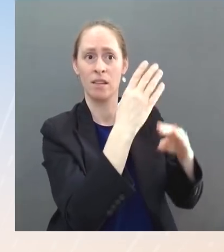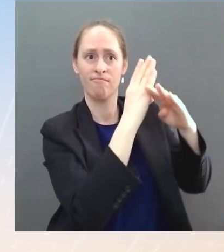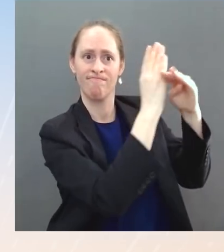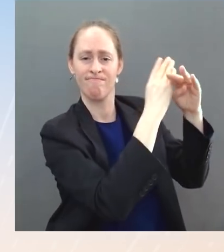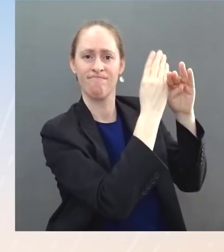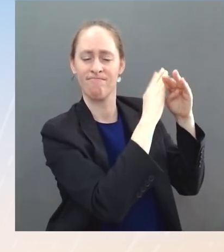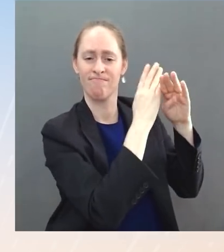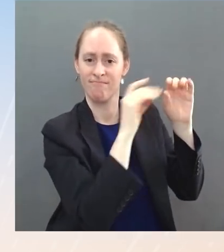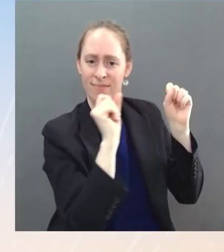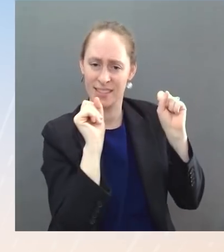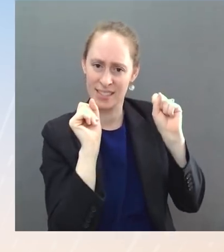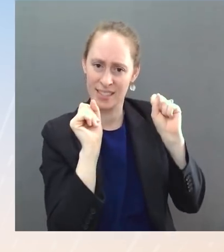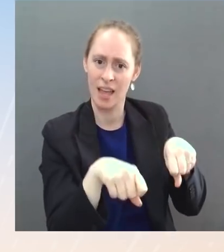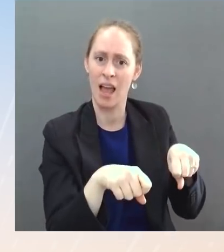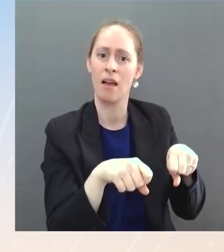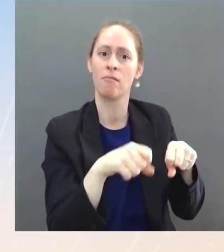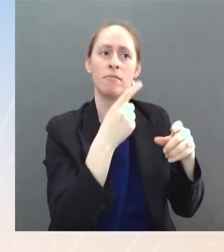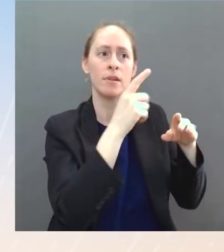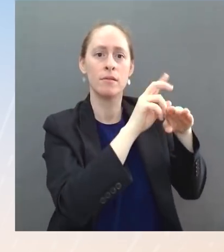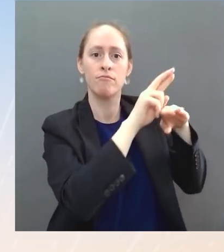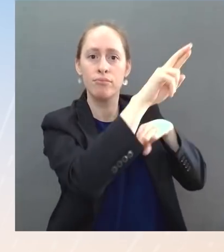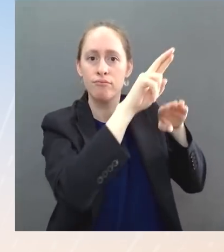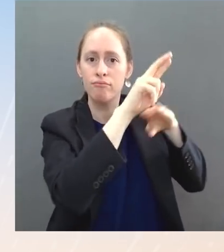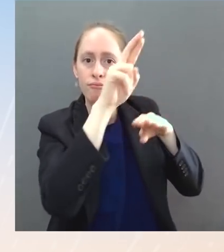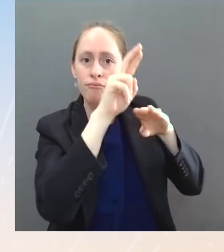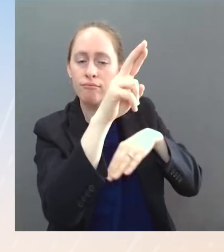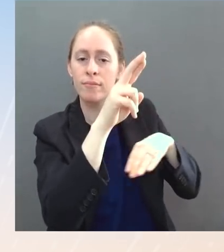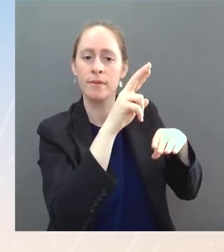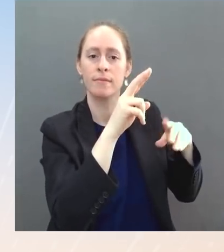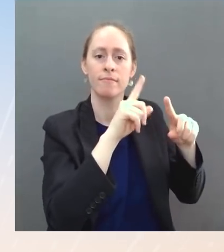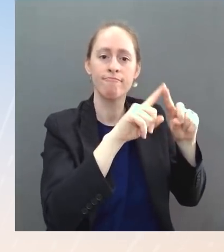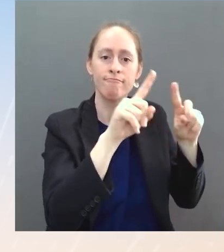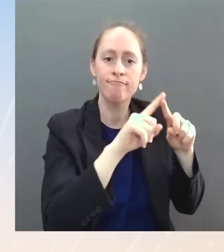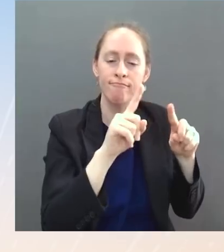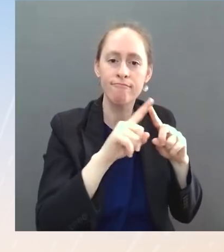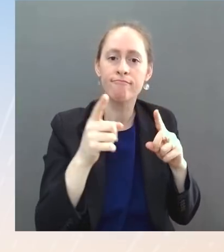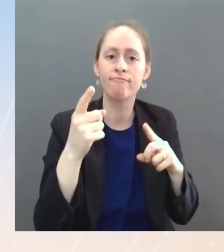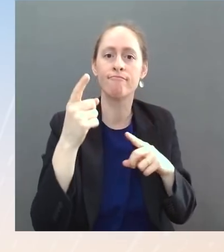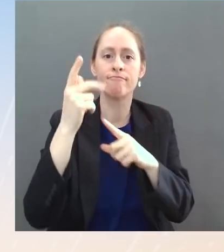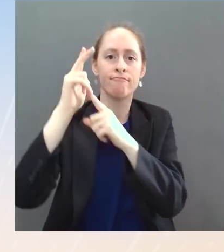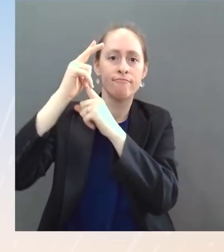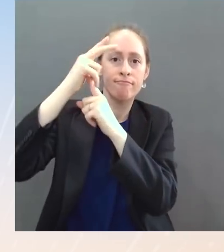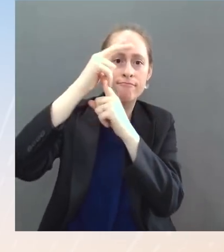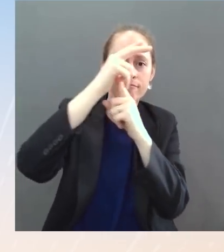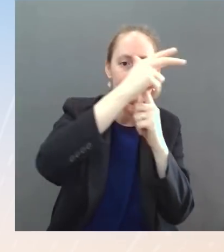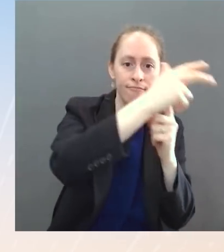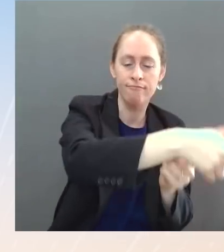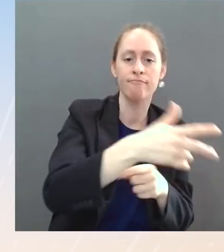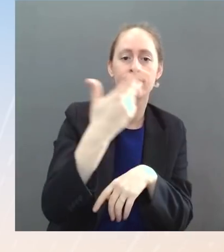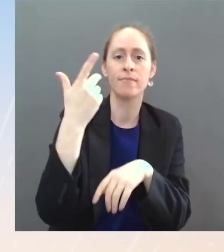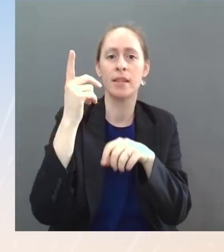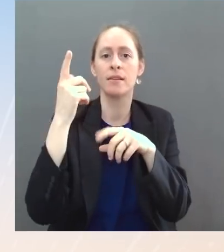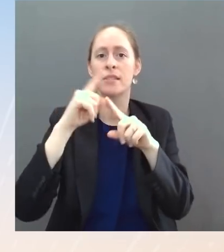such as Stingers and Javelins, as well as radar systems that give the Ukrainians early warning and target data,